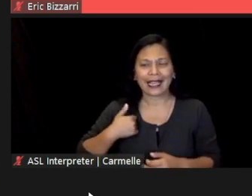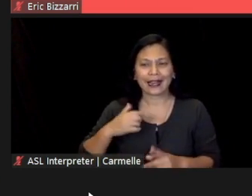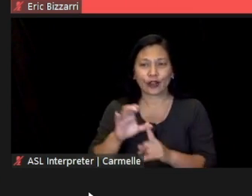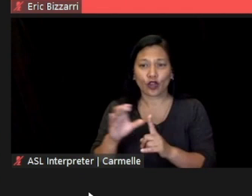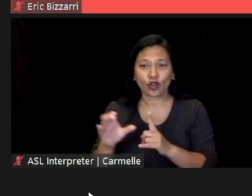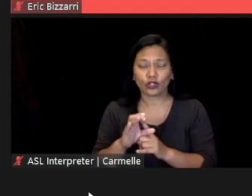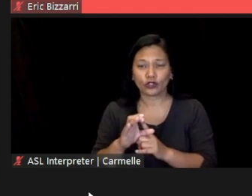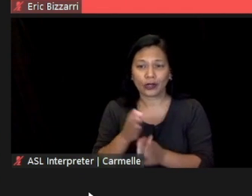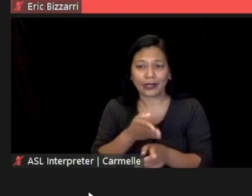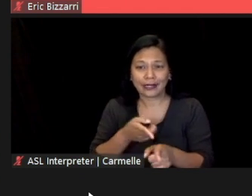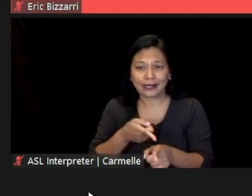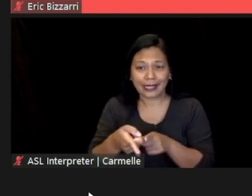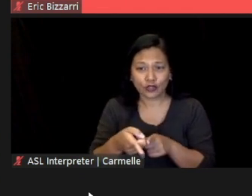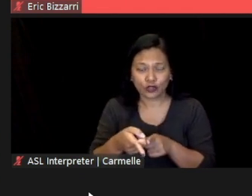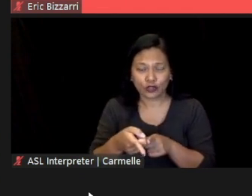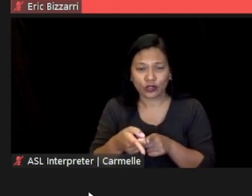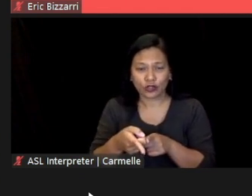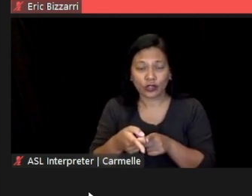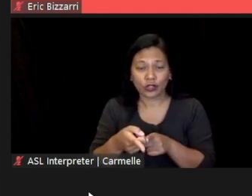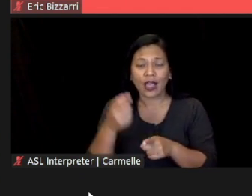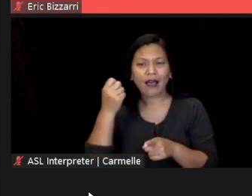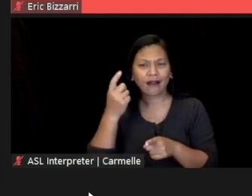This is not defined by design.